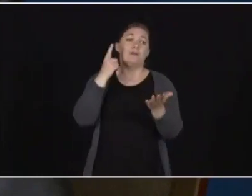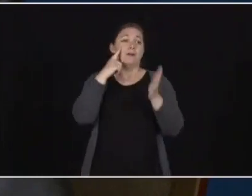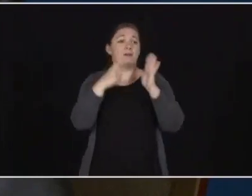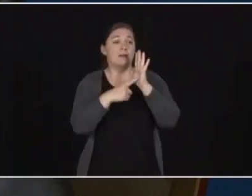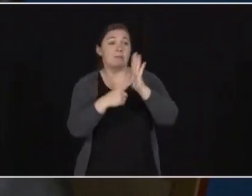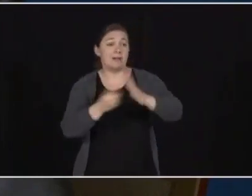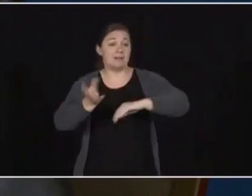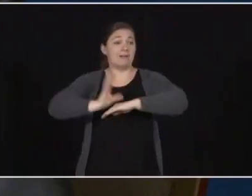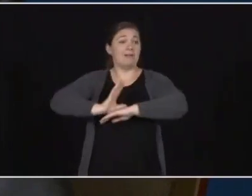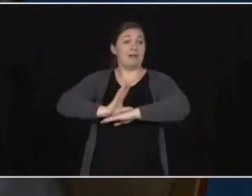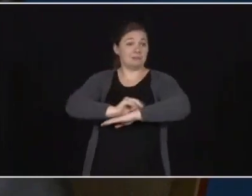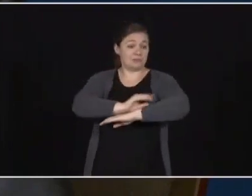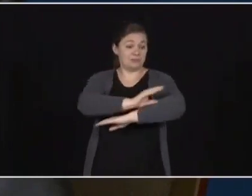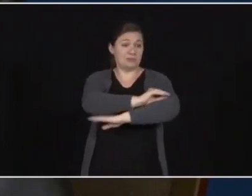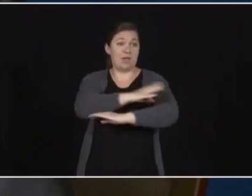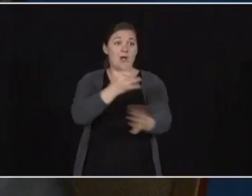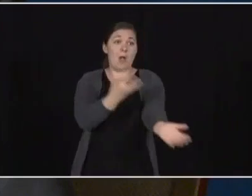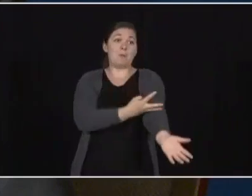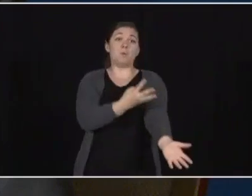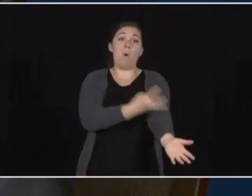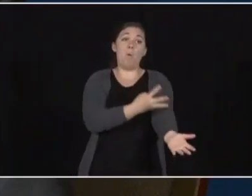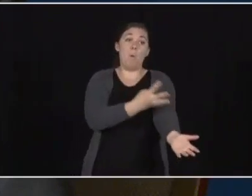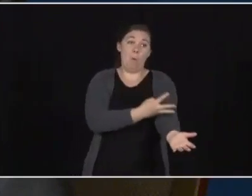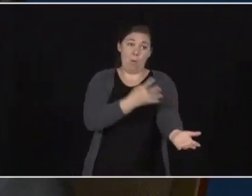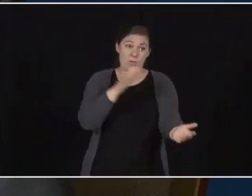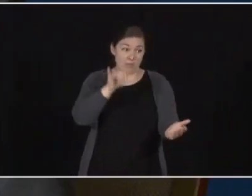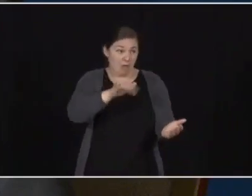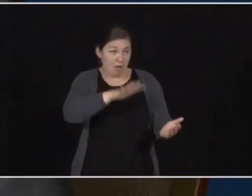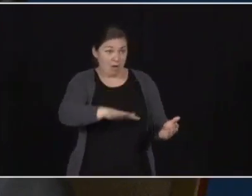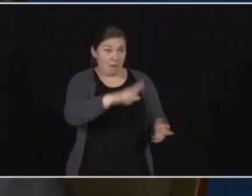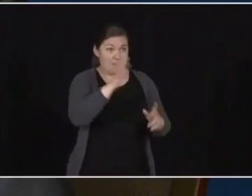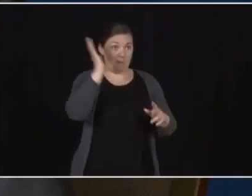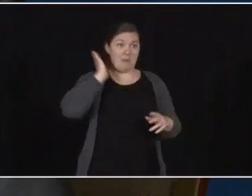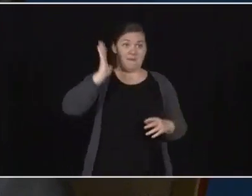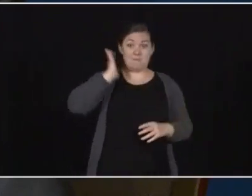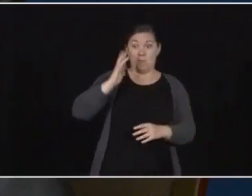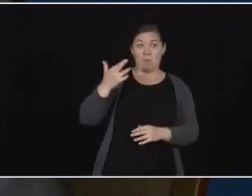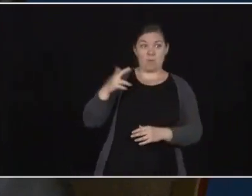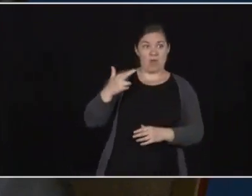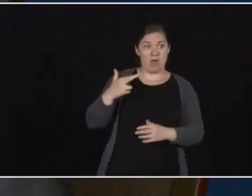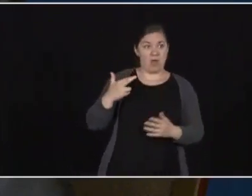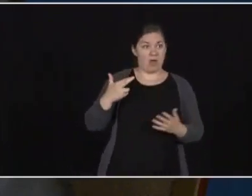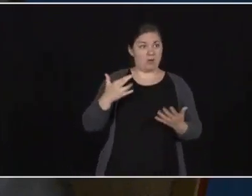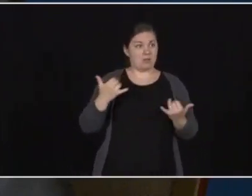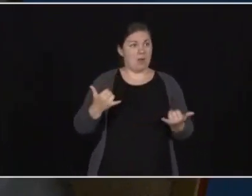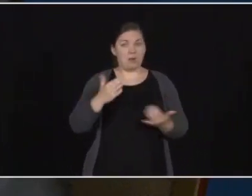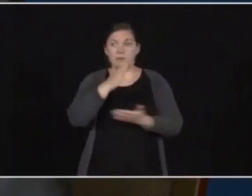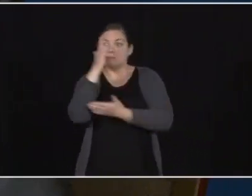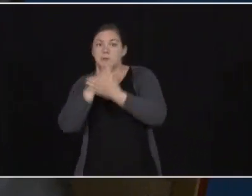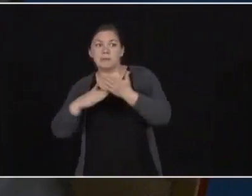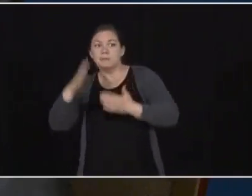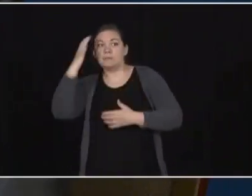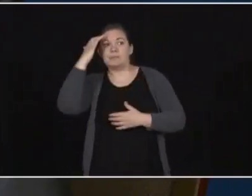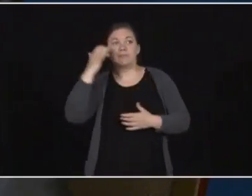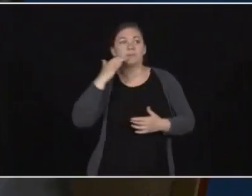learning and were looking on where to go. As an example when this slide was put together the chemo cancer dialysis patients were in gray.